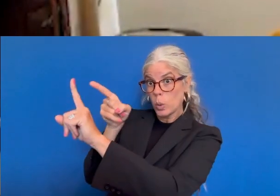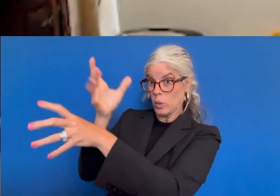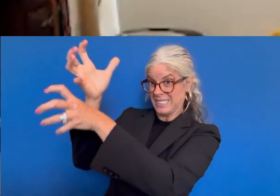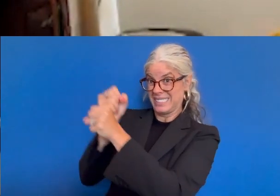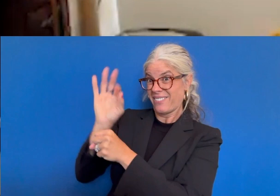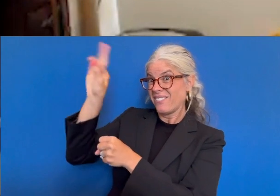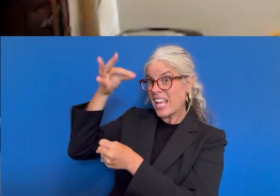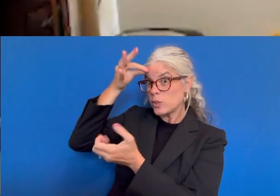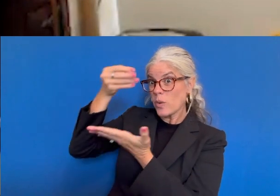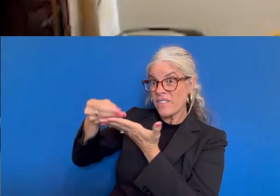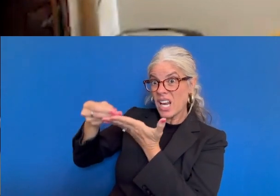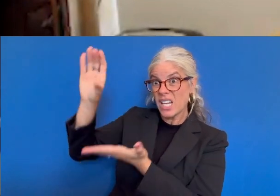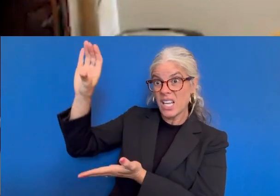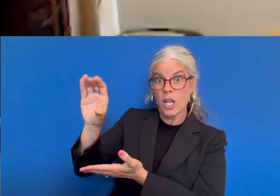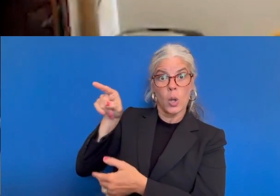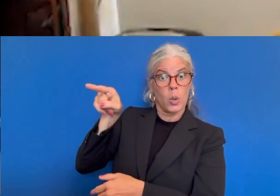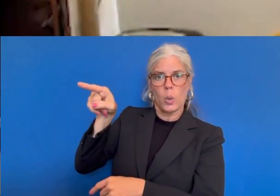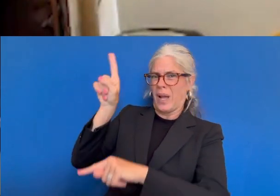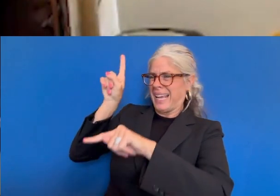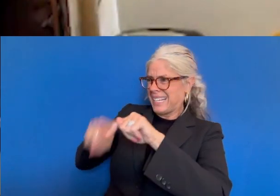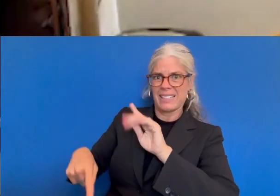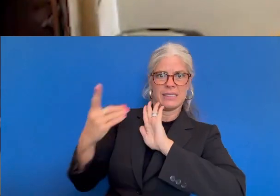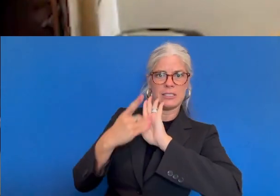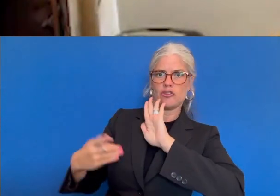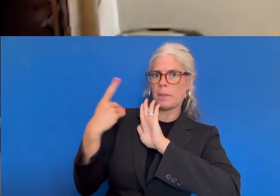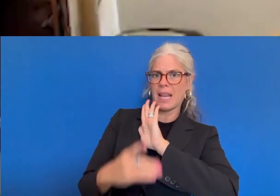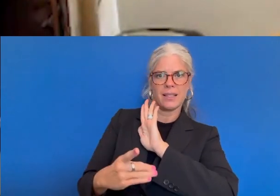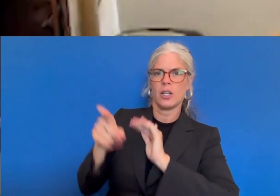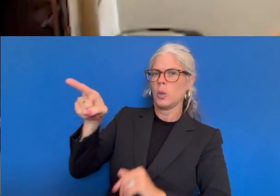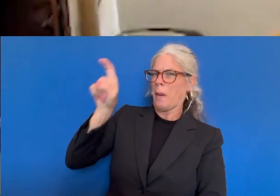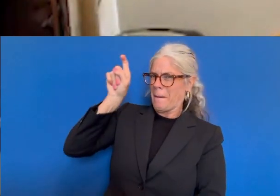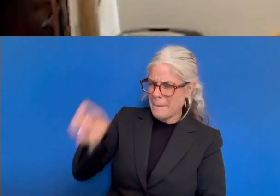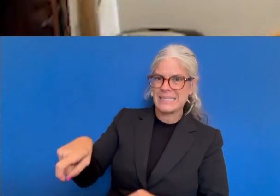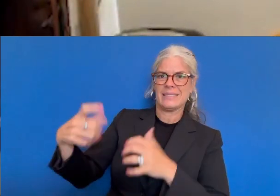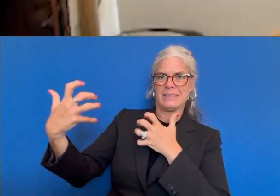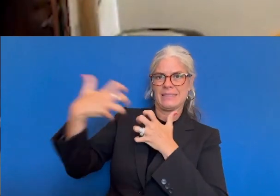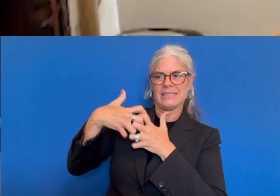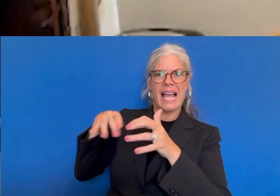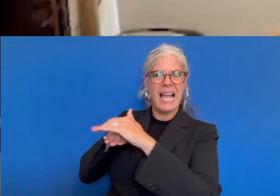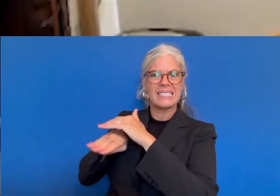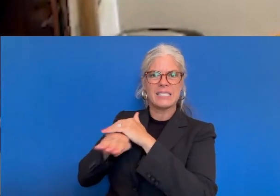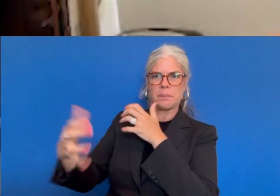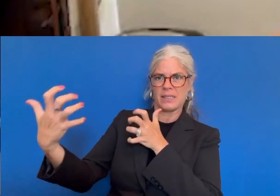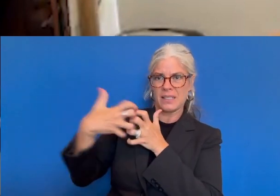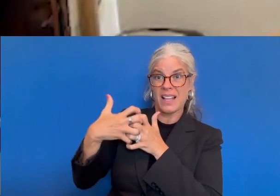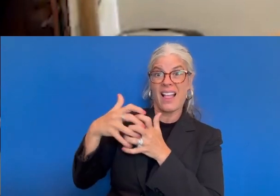you cannot discriminate, you must have accessibility, and that was the law.